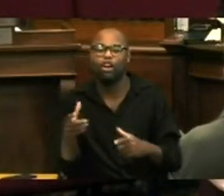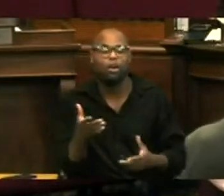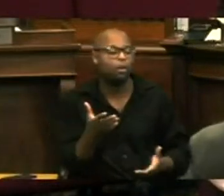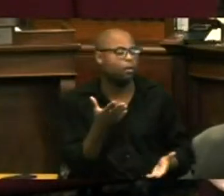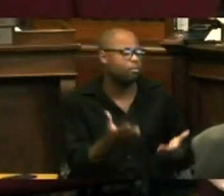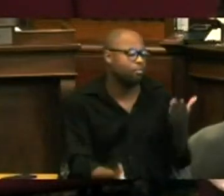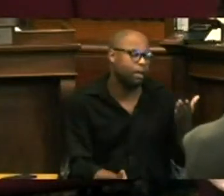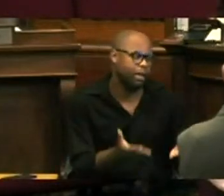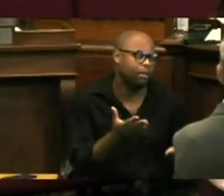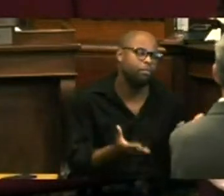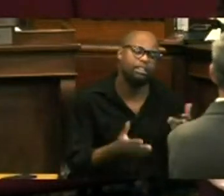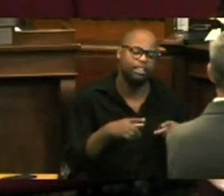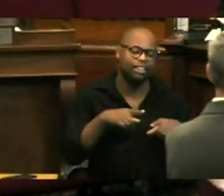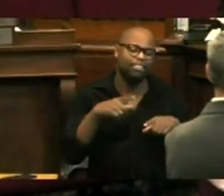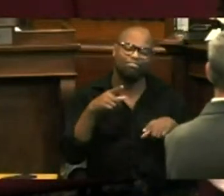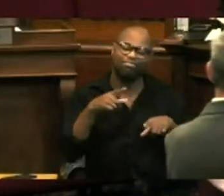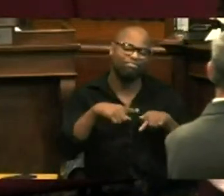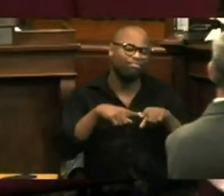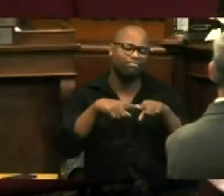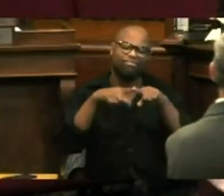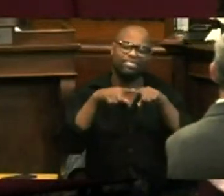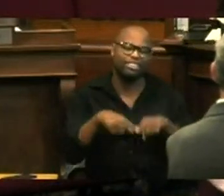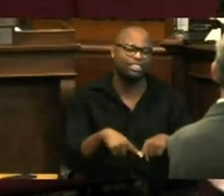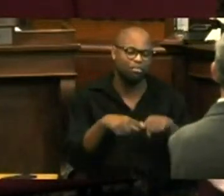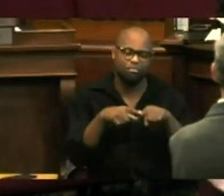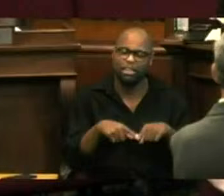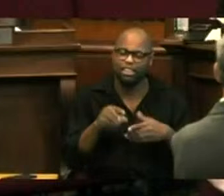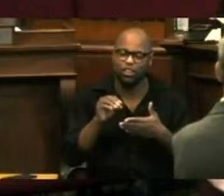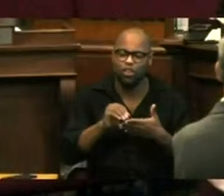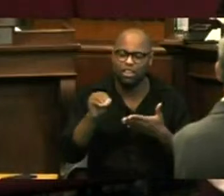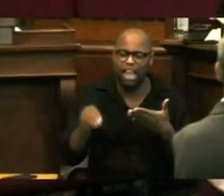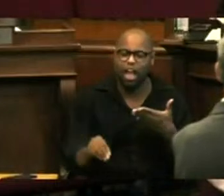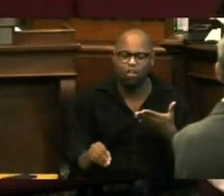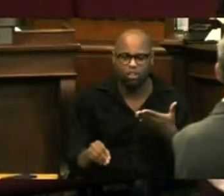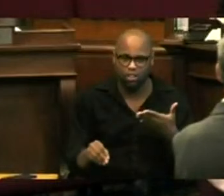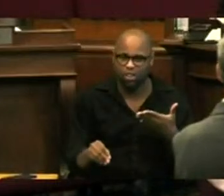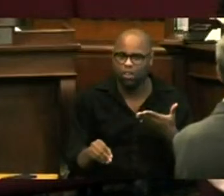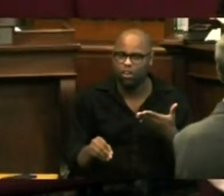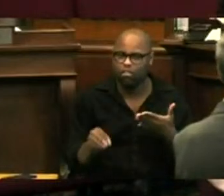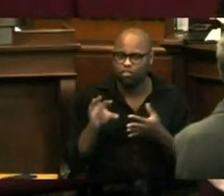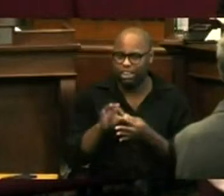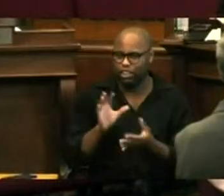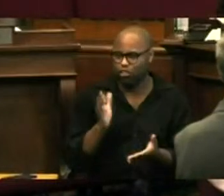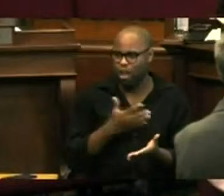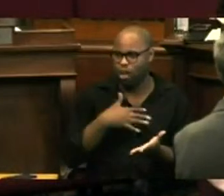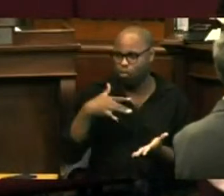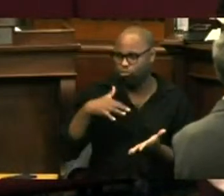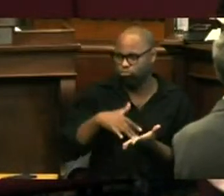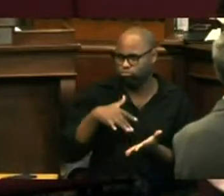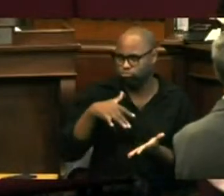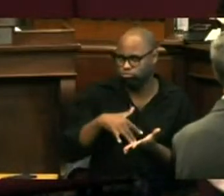and a different one for the other, potentially? Okay. And it